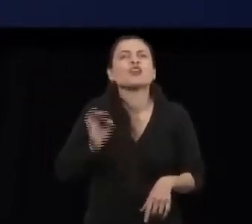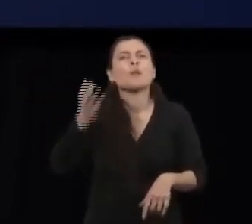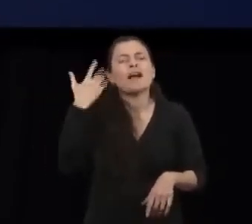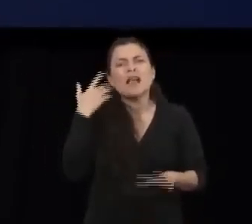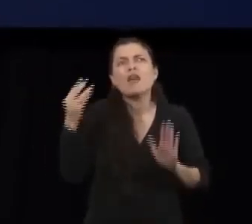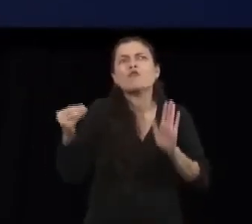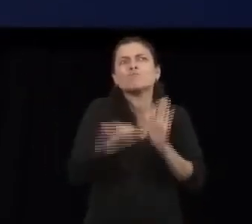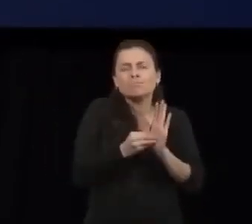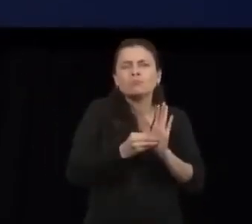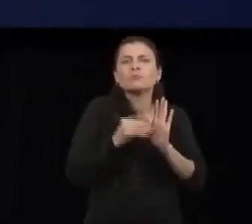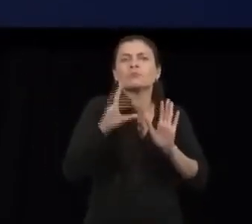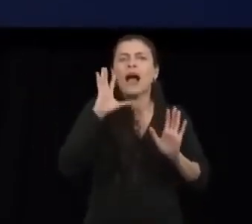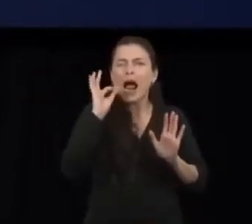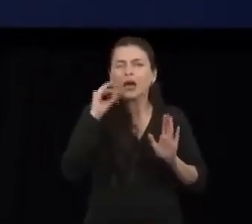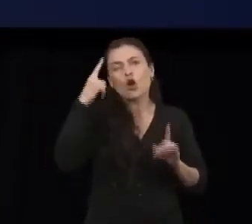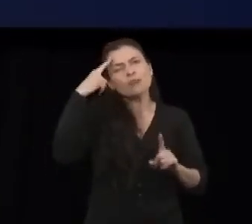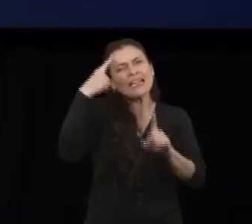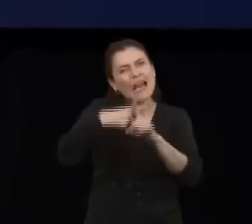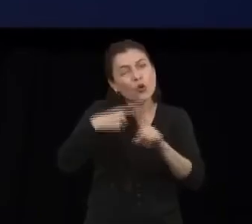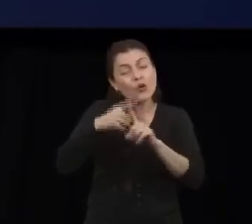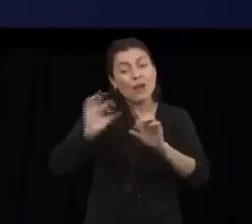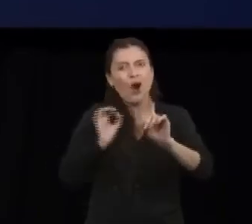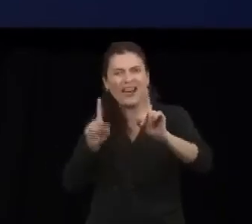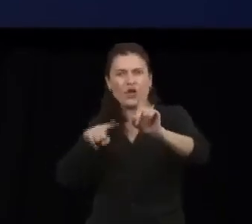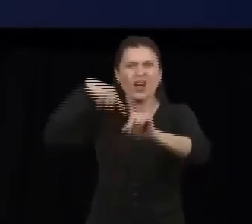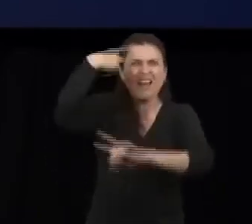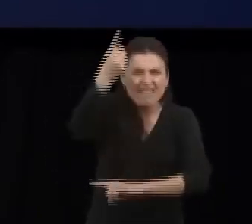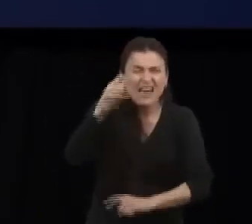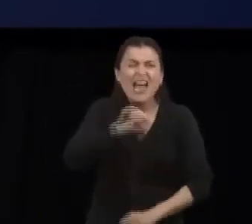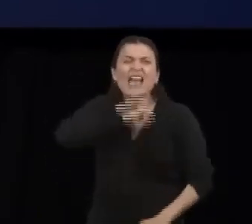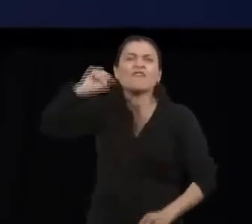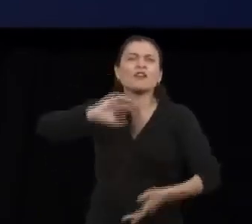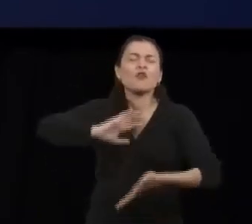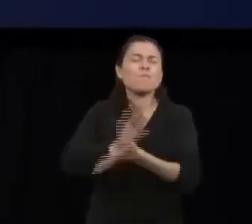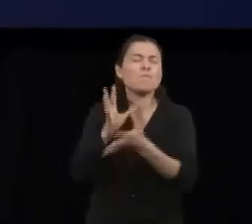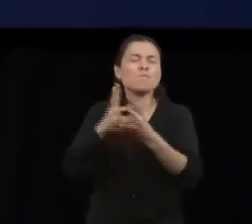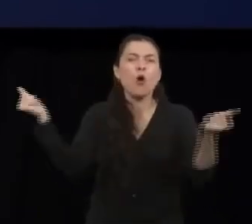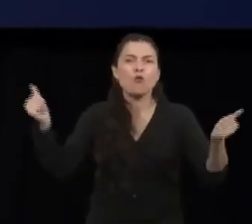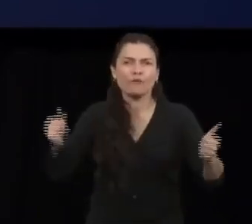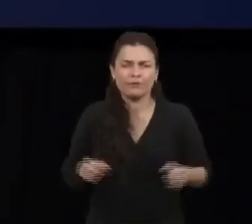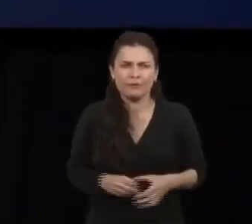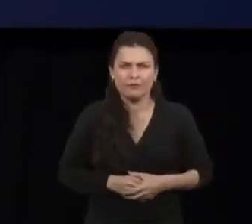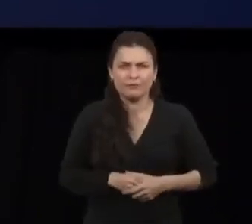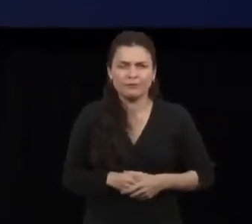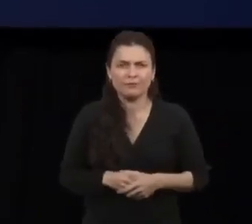we estimate that in the middle of next year there will be no more inflation.